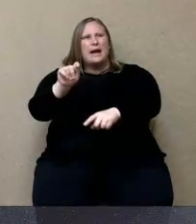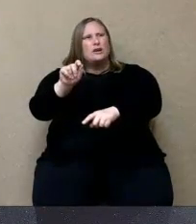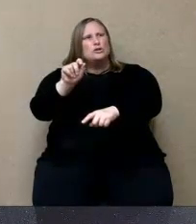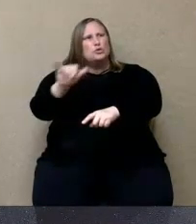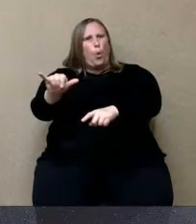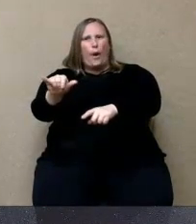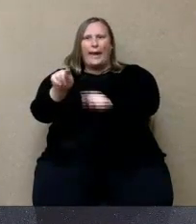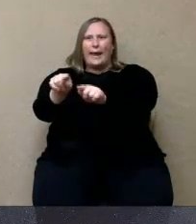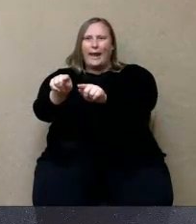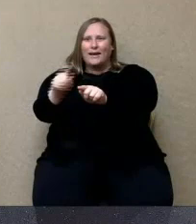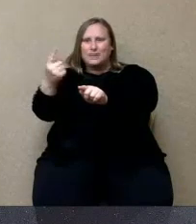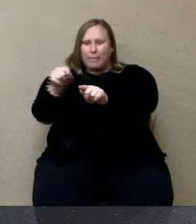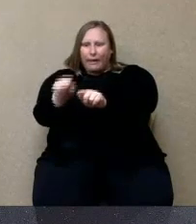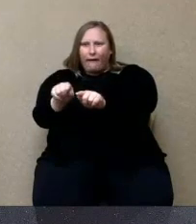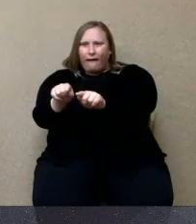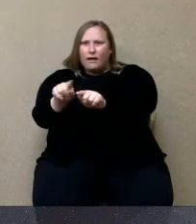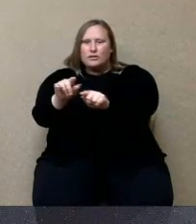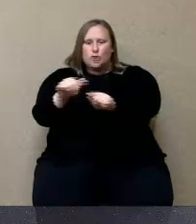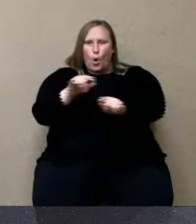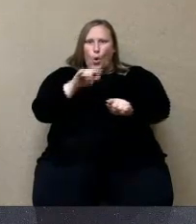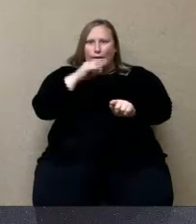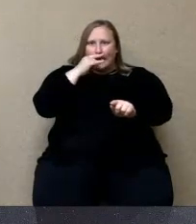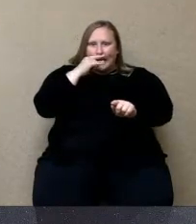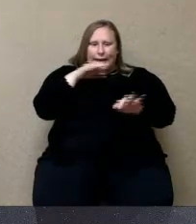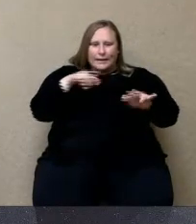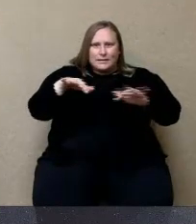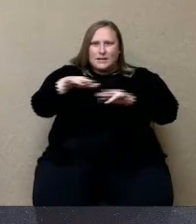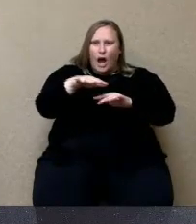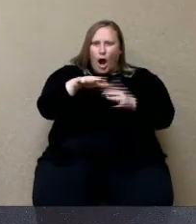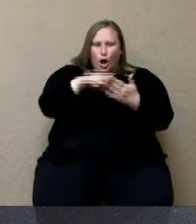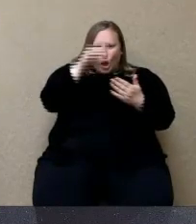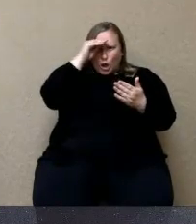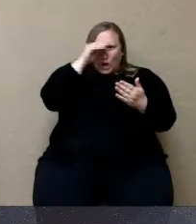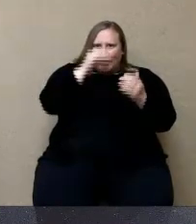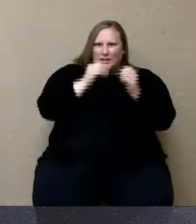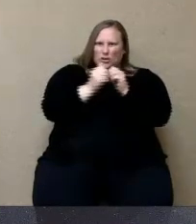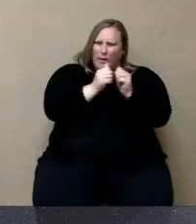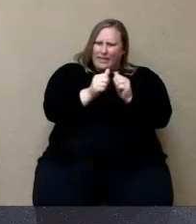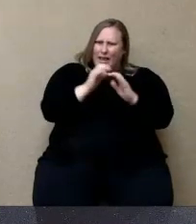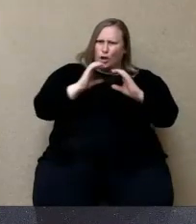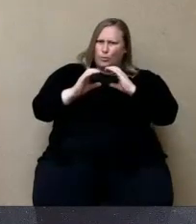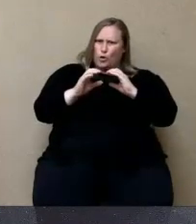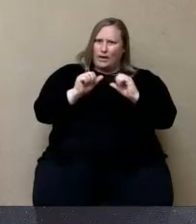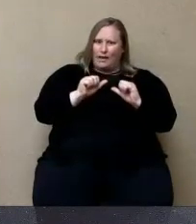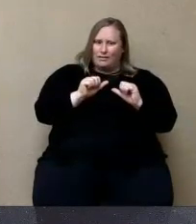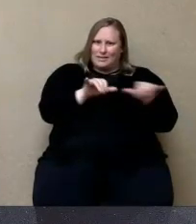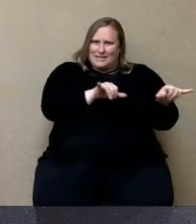And it's really cool to see these little human beings who are like, I can communicate this way, too, and it just